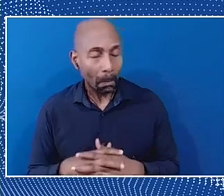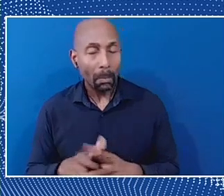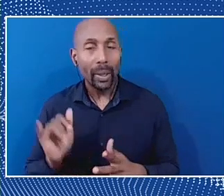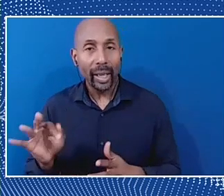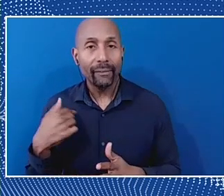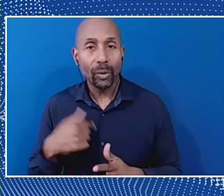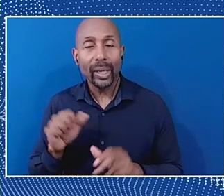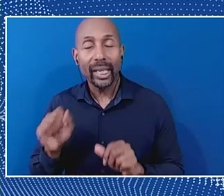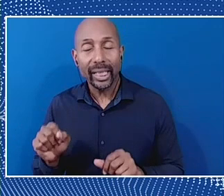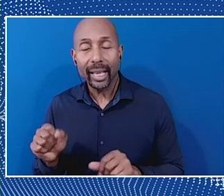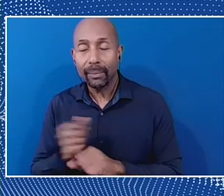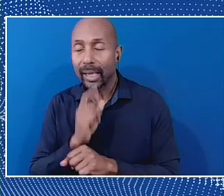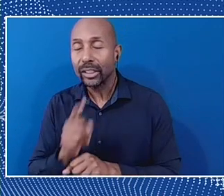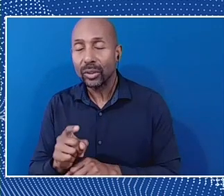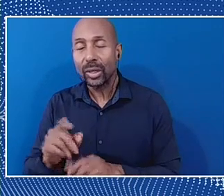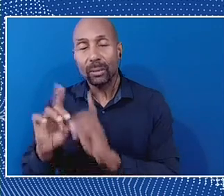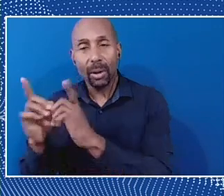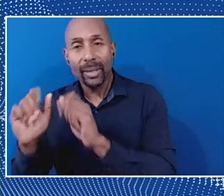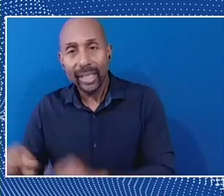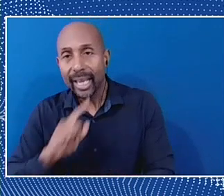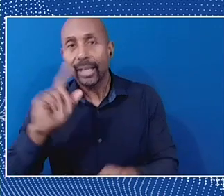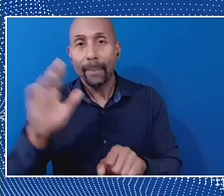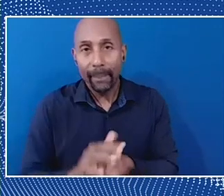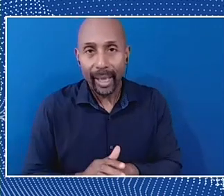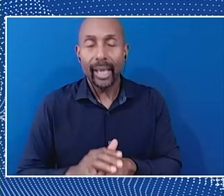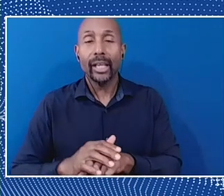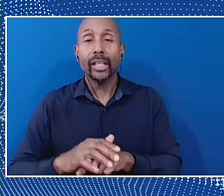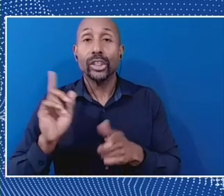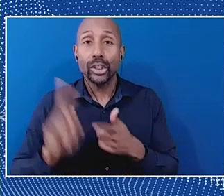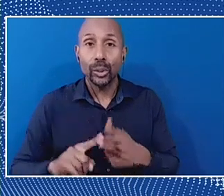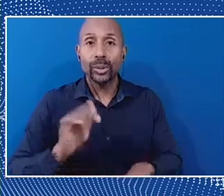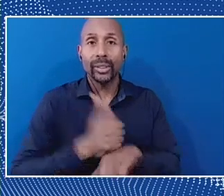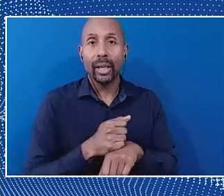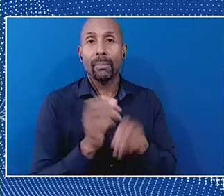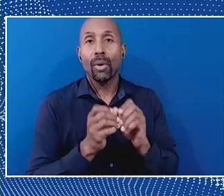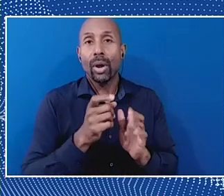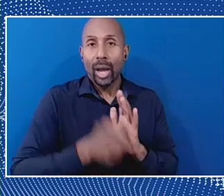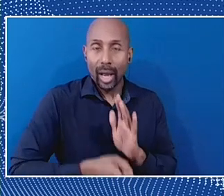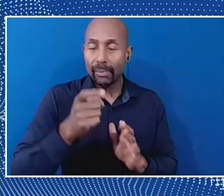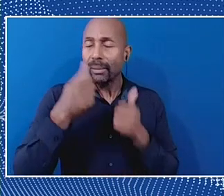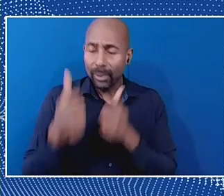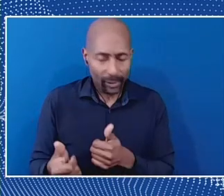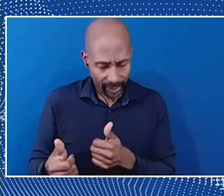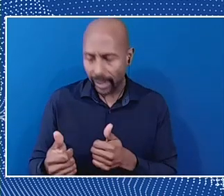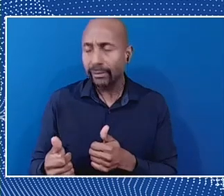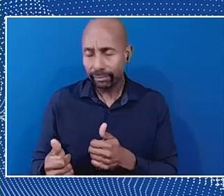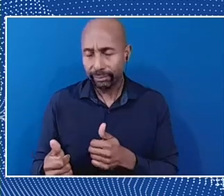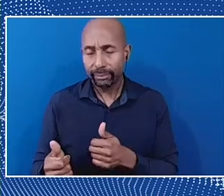better. And I agree it would be data sharing or other mechanisms of getting it.